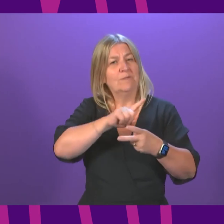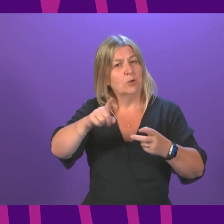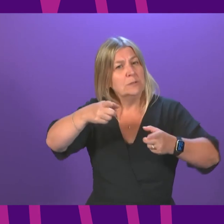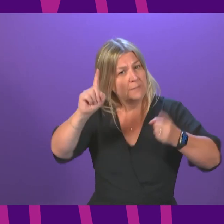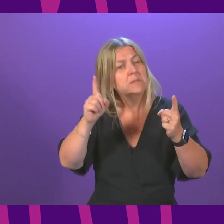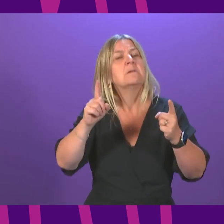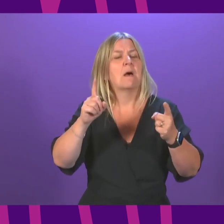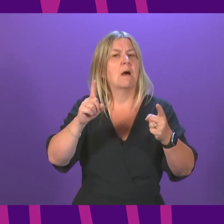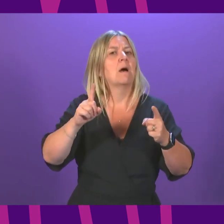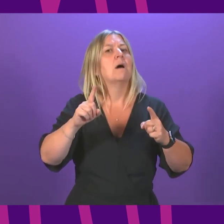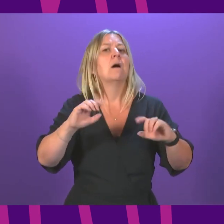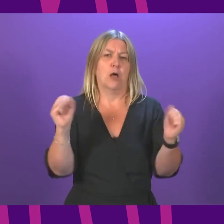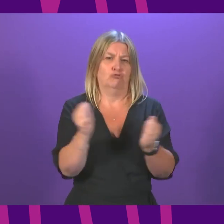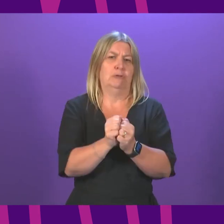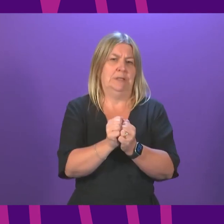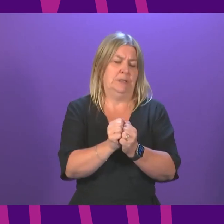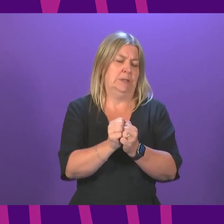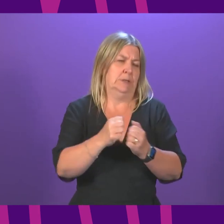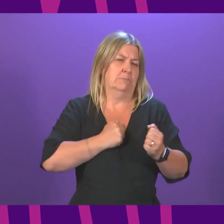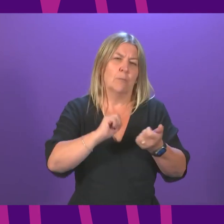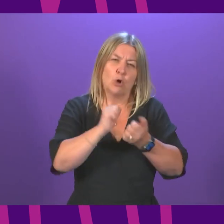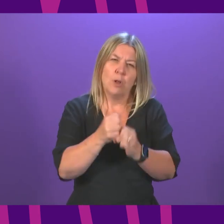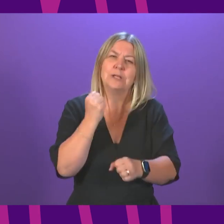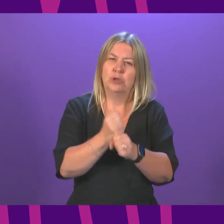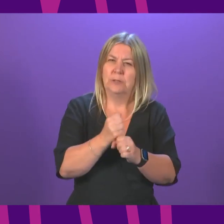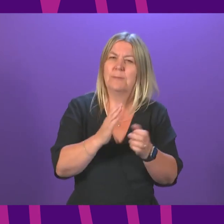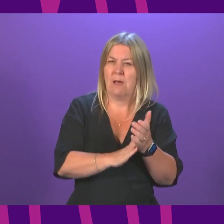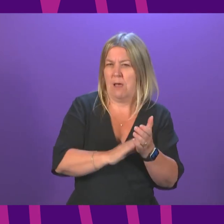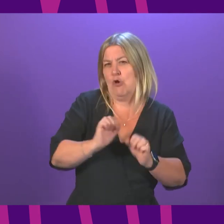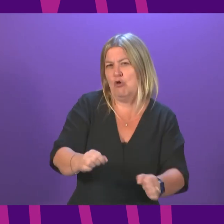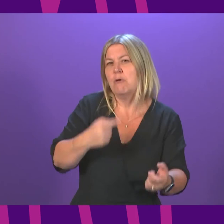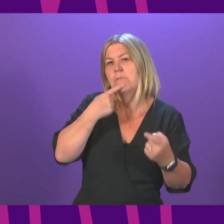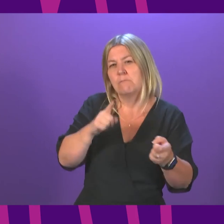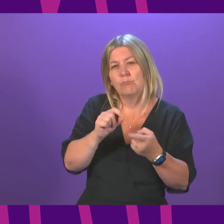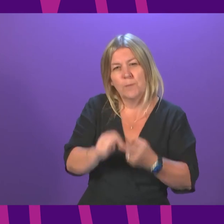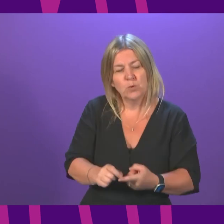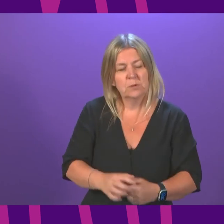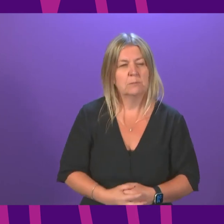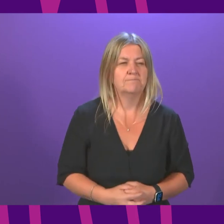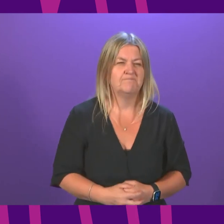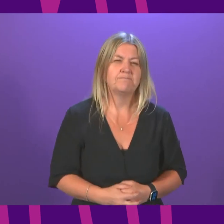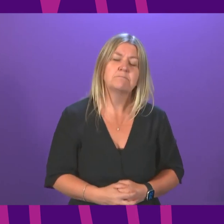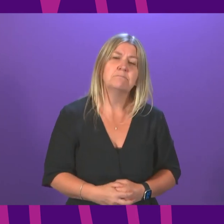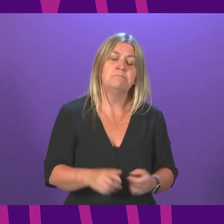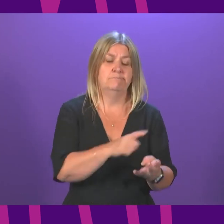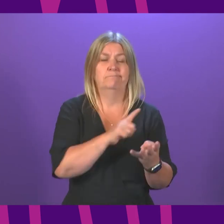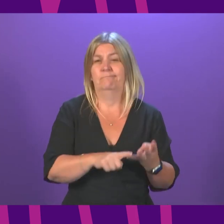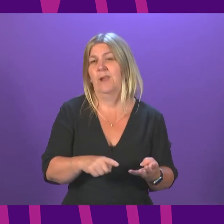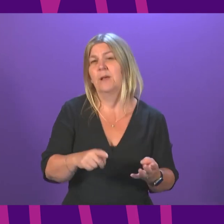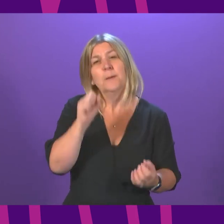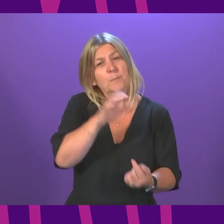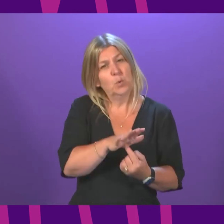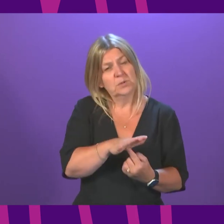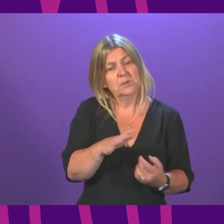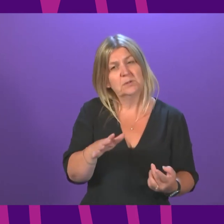The legislation is important, but it is because of its importance that we ask the Government